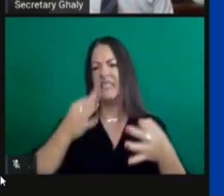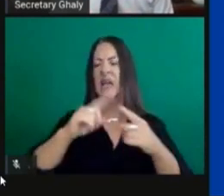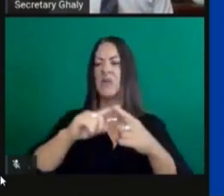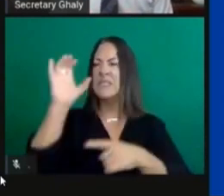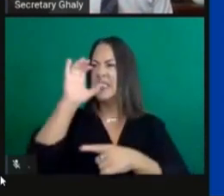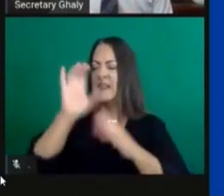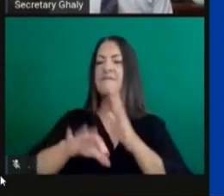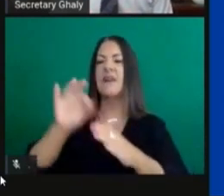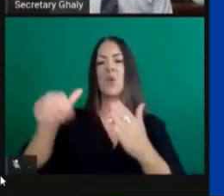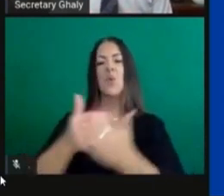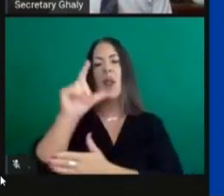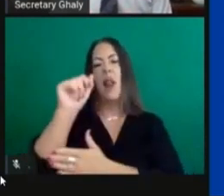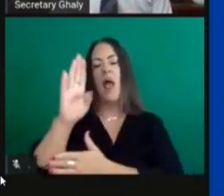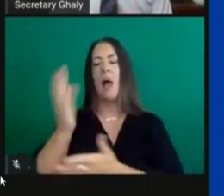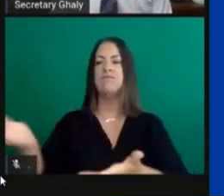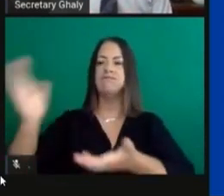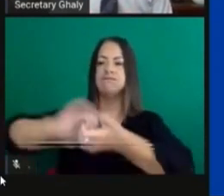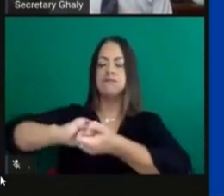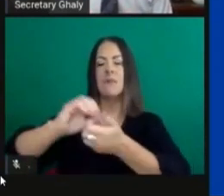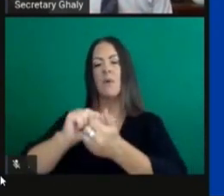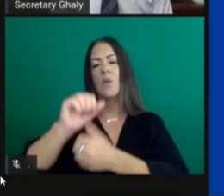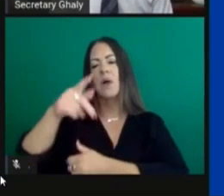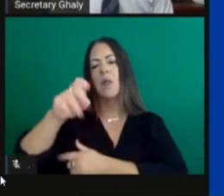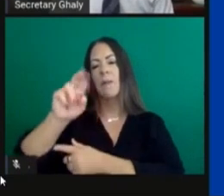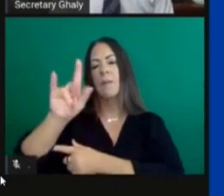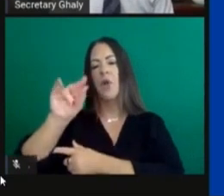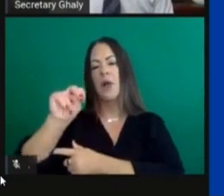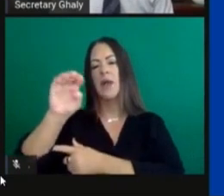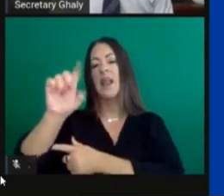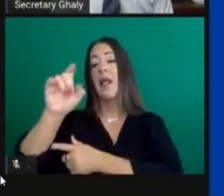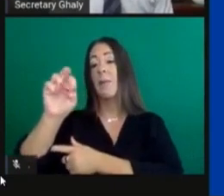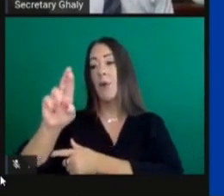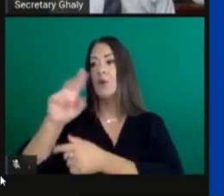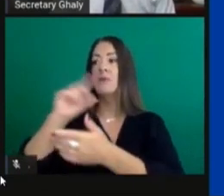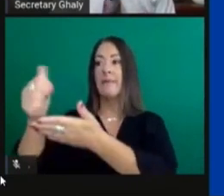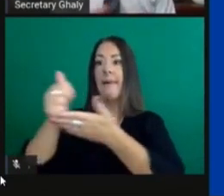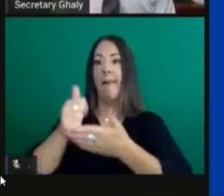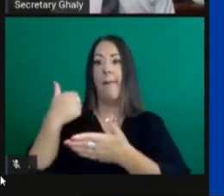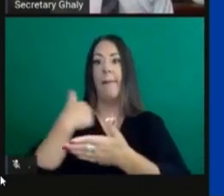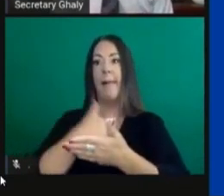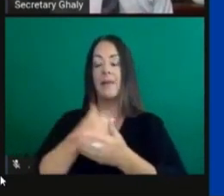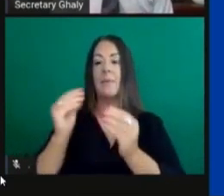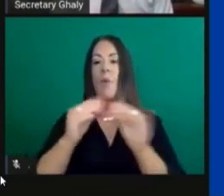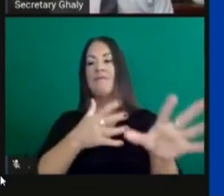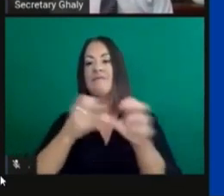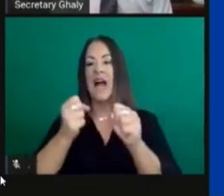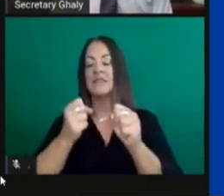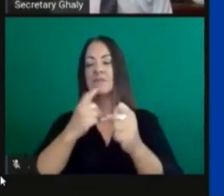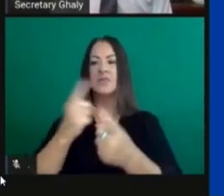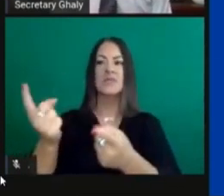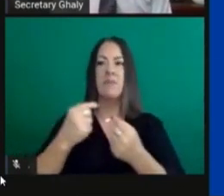THERE WERE ACCESS TO TESTING ISUES THAT HAVE POPPED UP. REALLY, THAT WAS THE IMPETUS TO